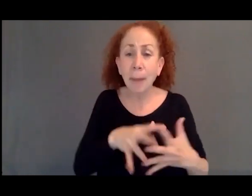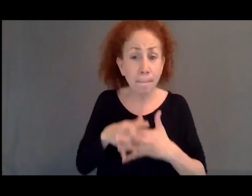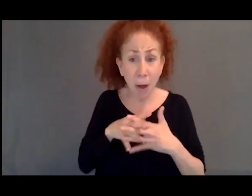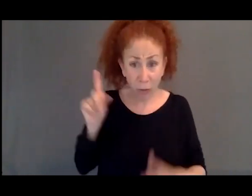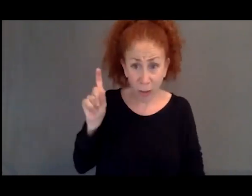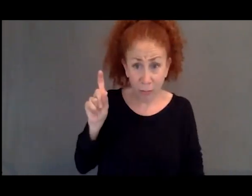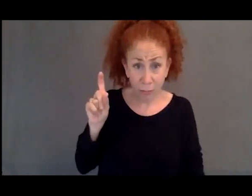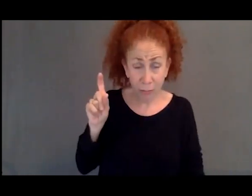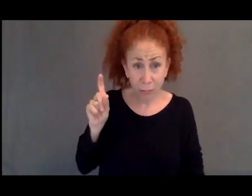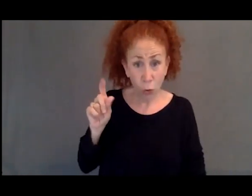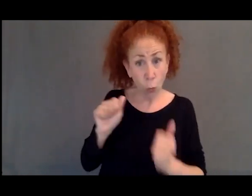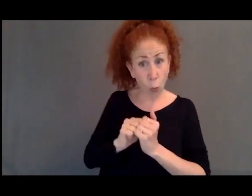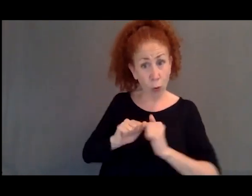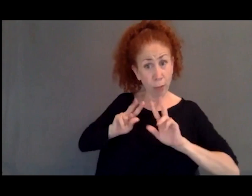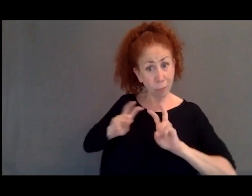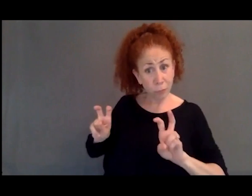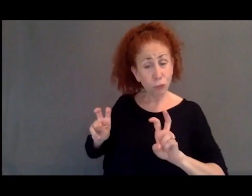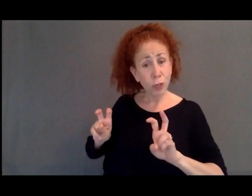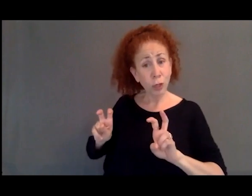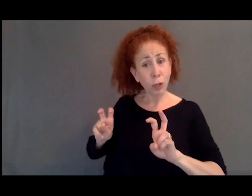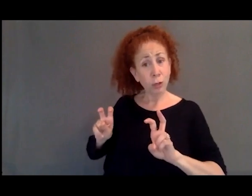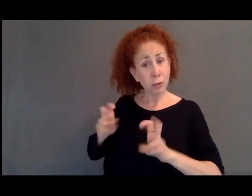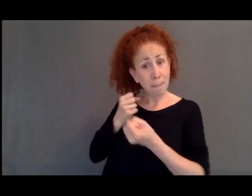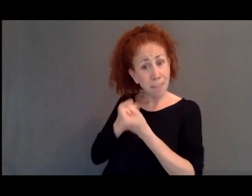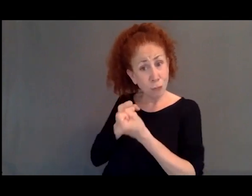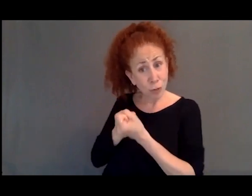Is it a critical patriotism, all your discussion